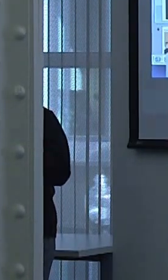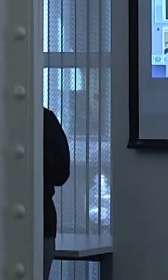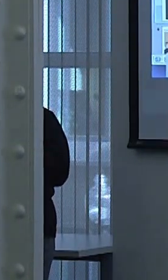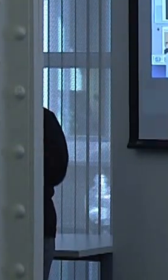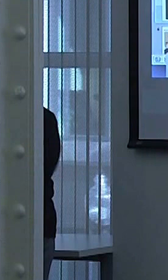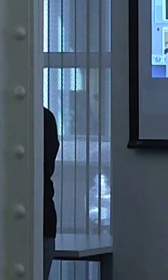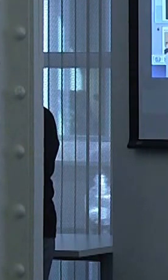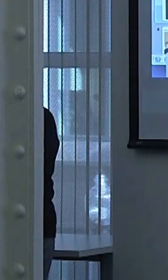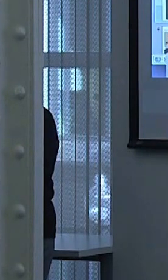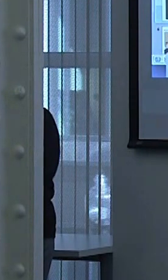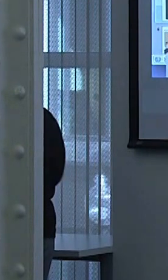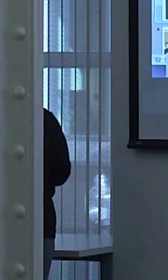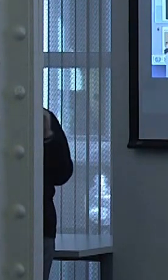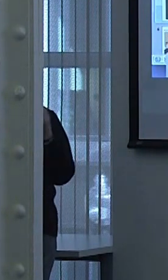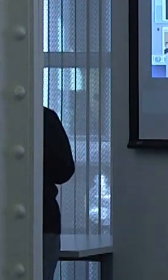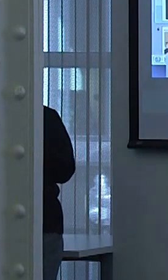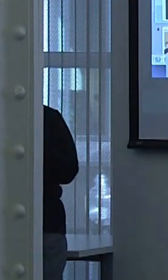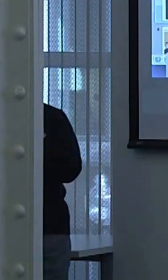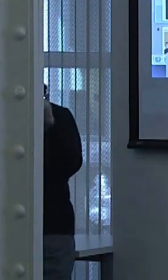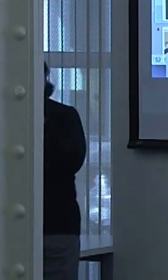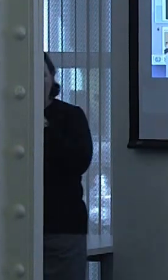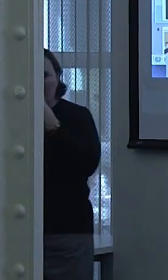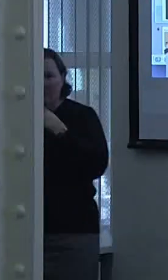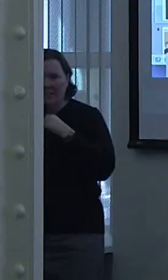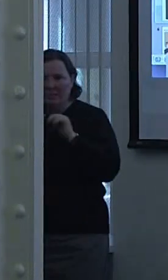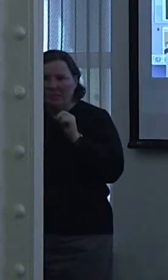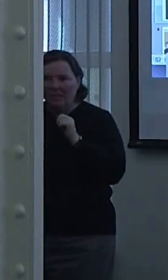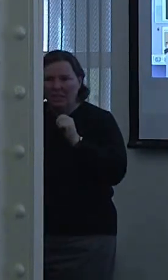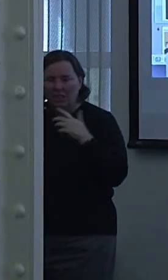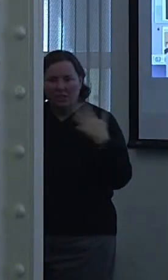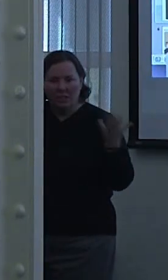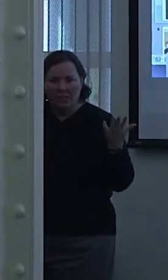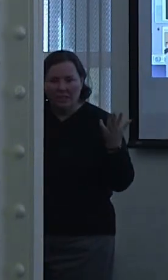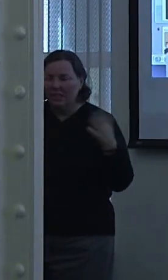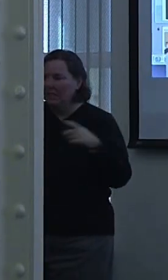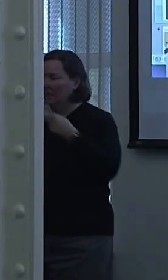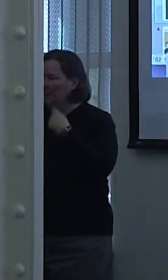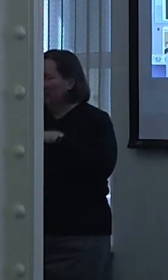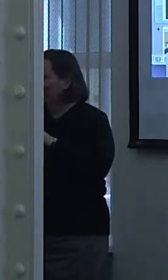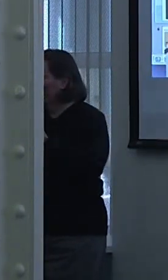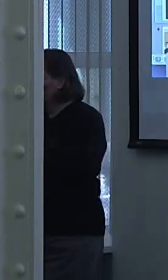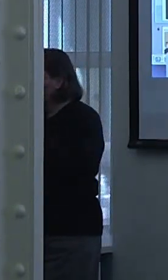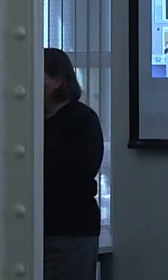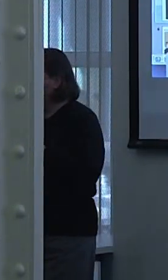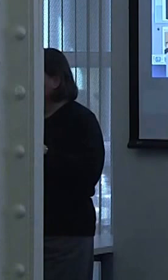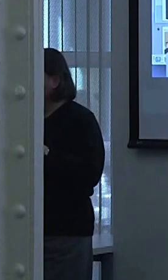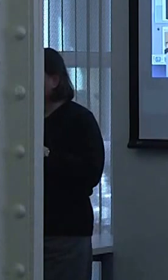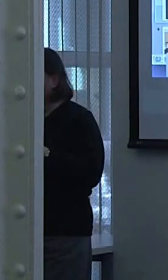have anybody to study disability with, I started studying Chicana and Chicano history